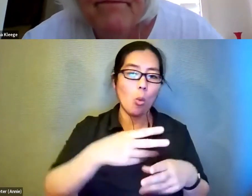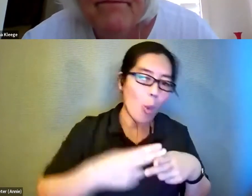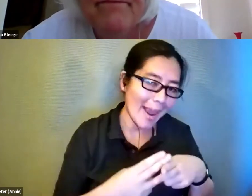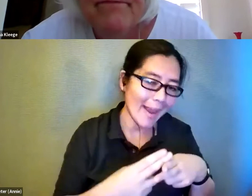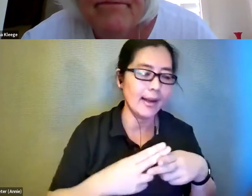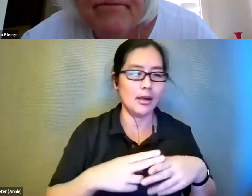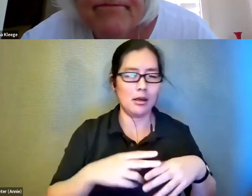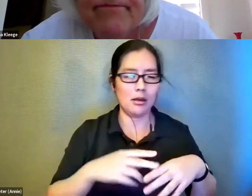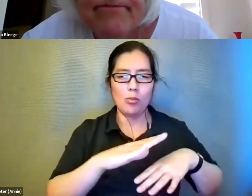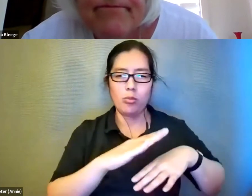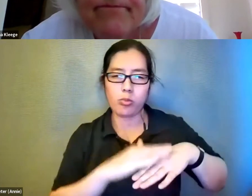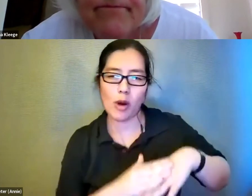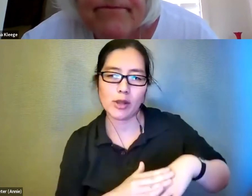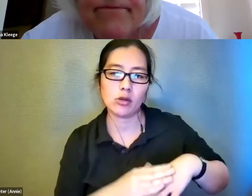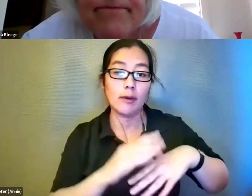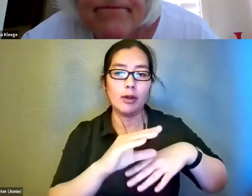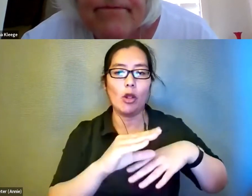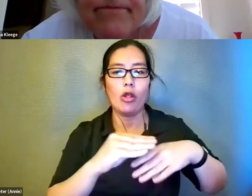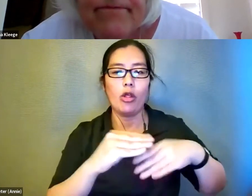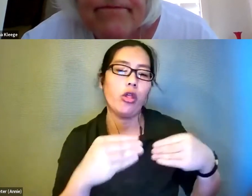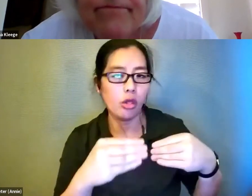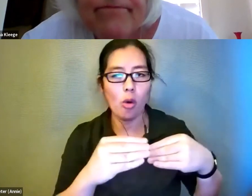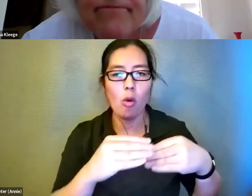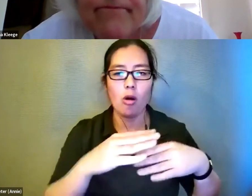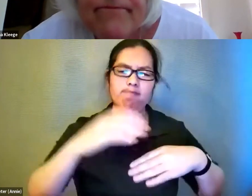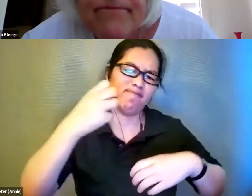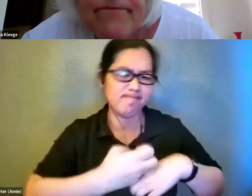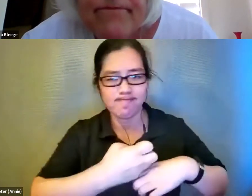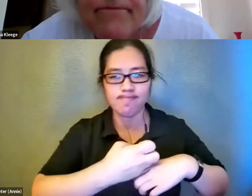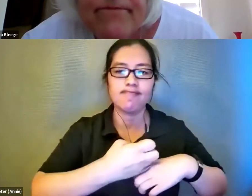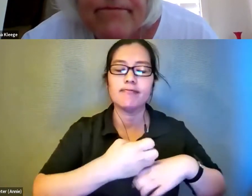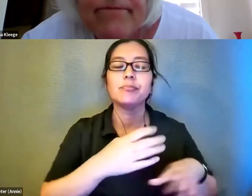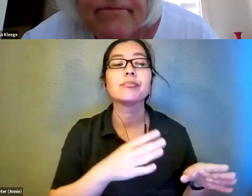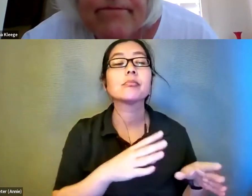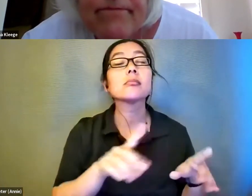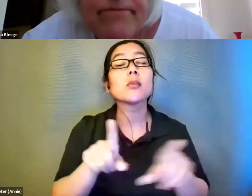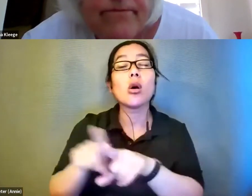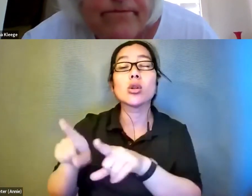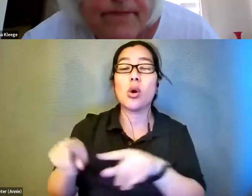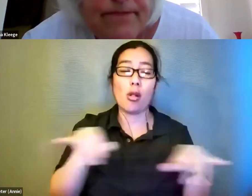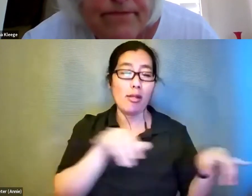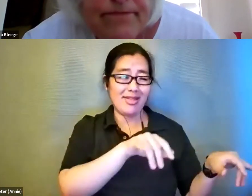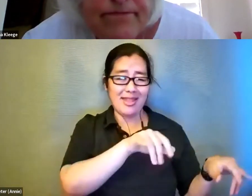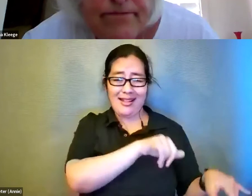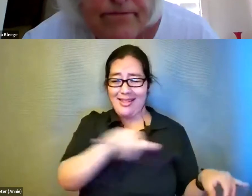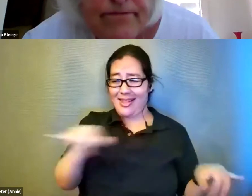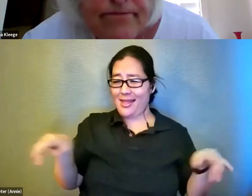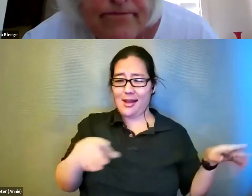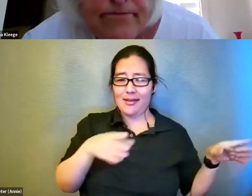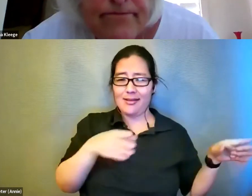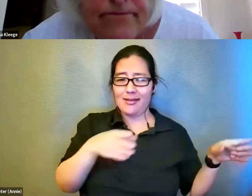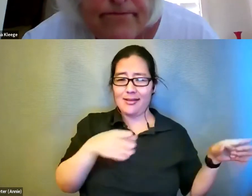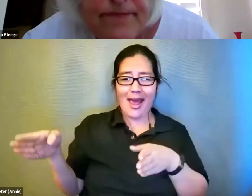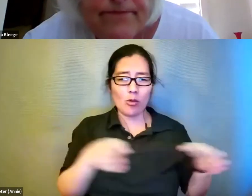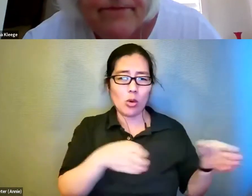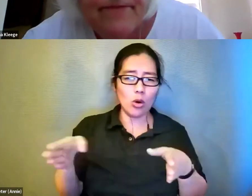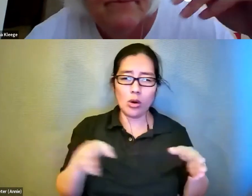one that has to do with lateral motion. We will spread our hands on it to see how big